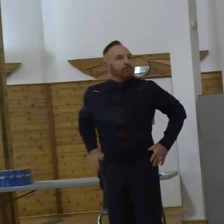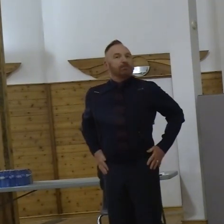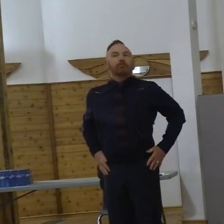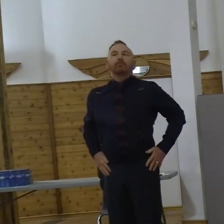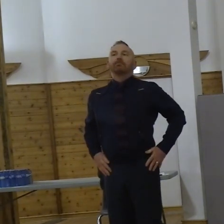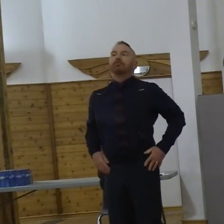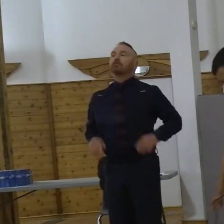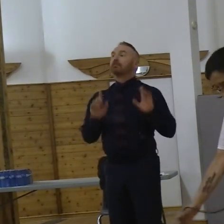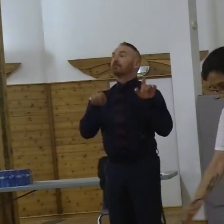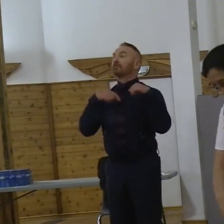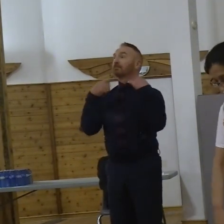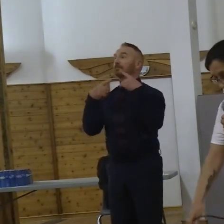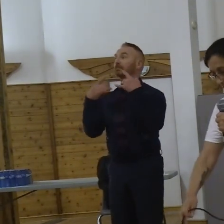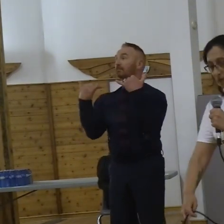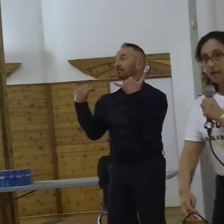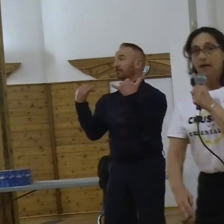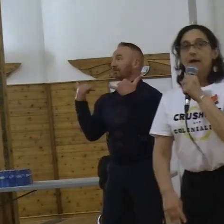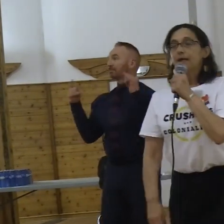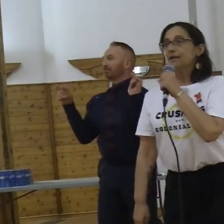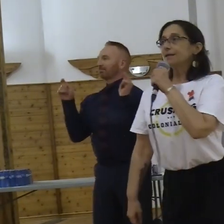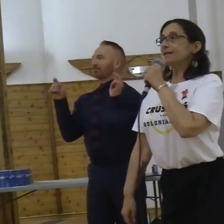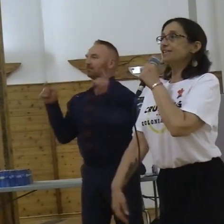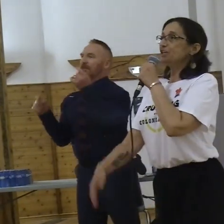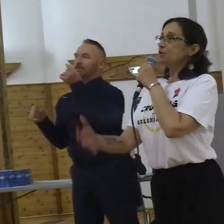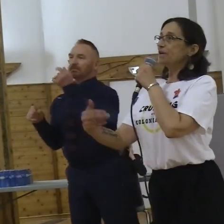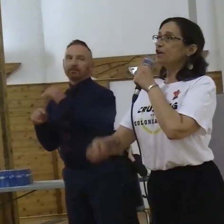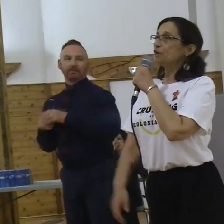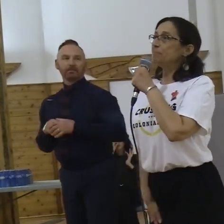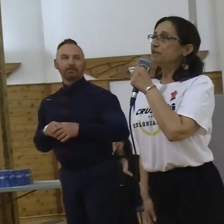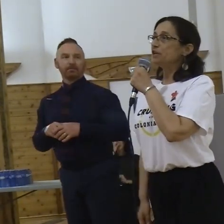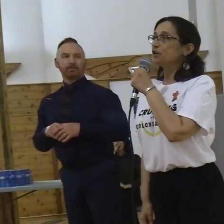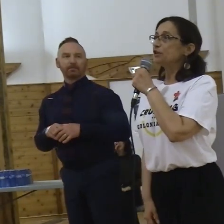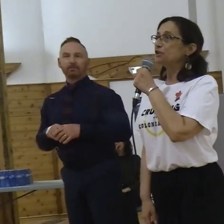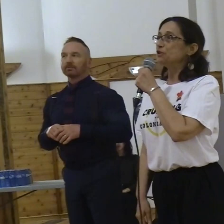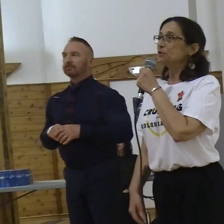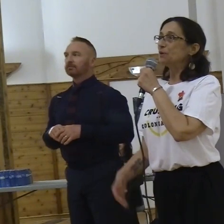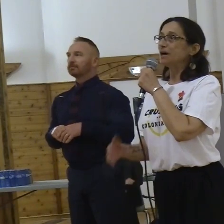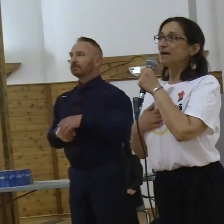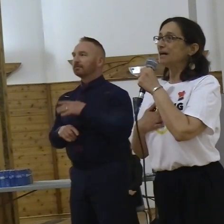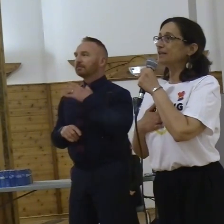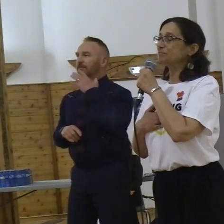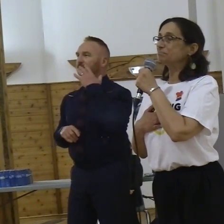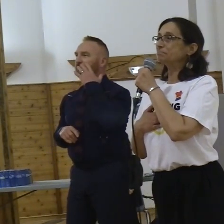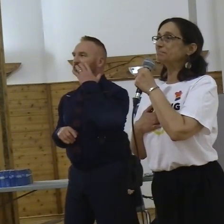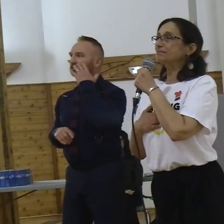I'm going to, because I know Gail you've been here,